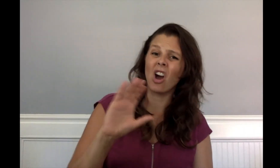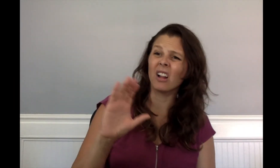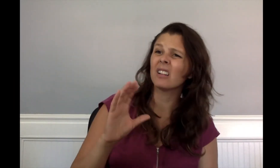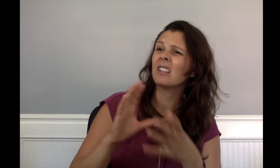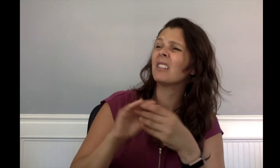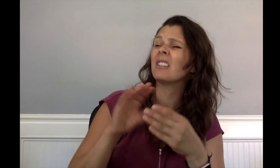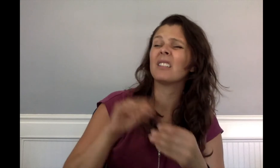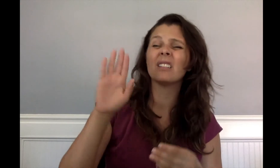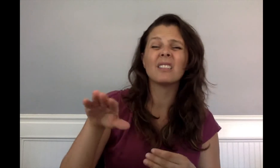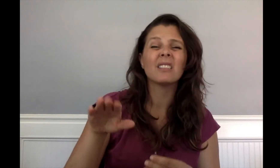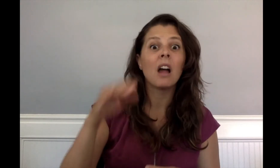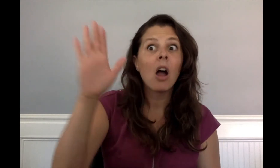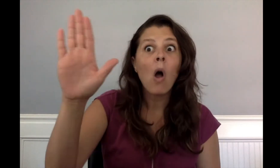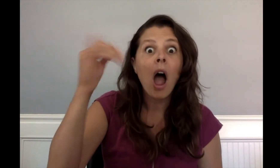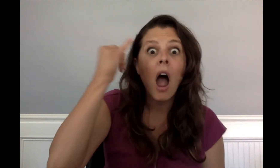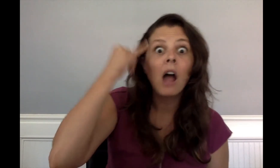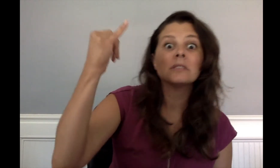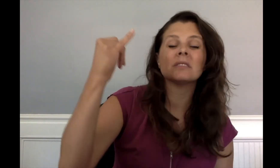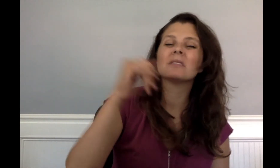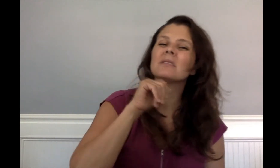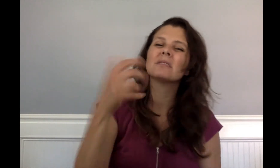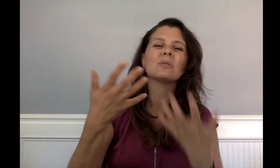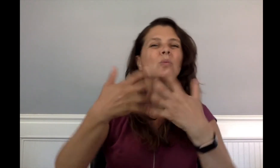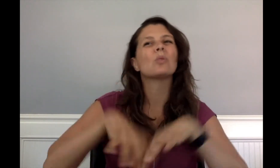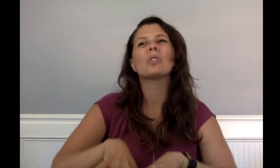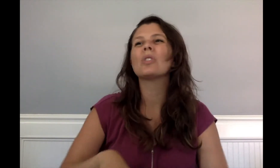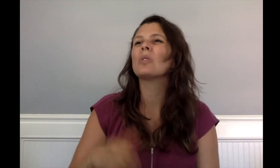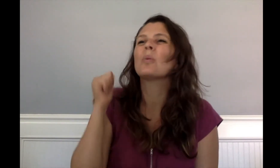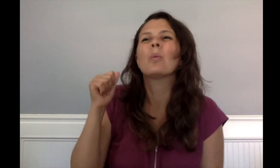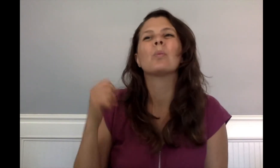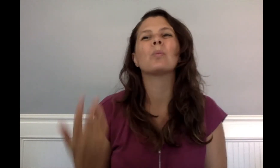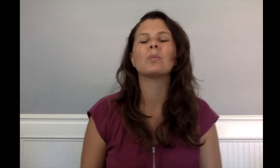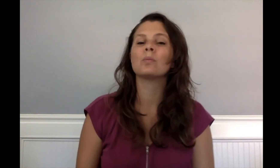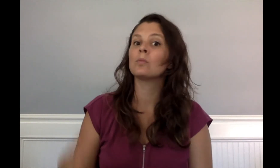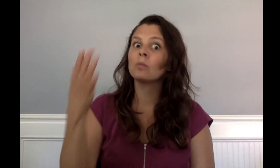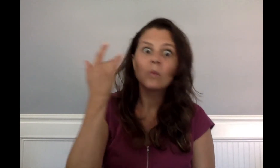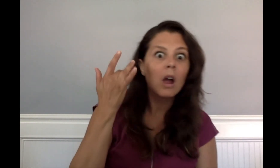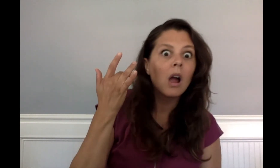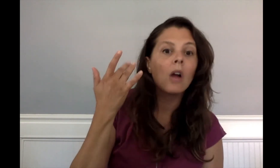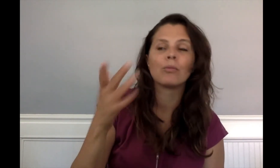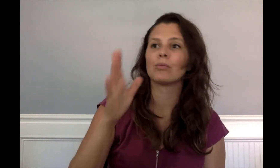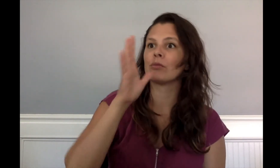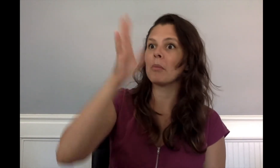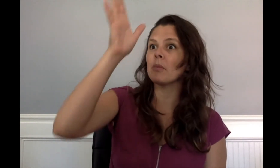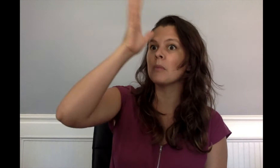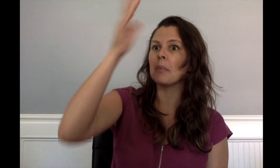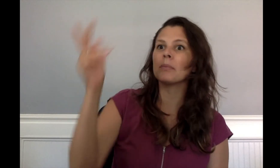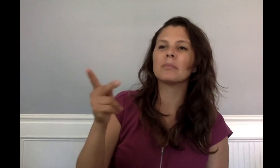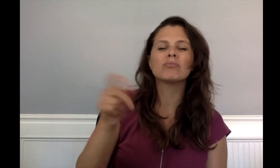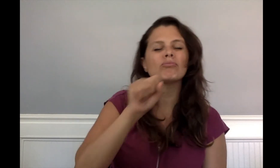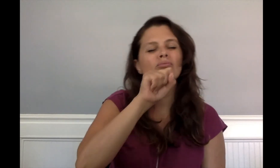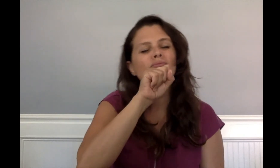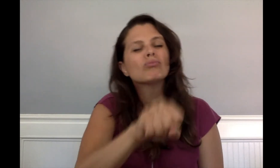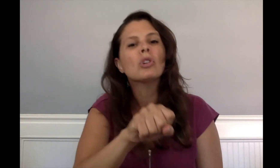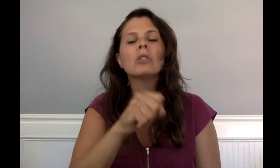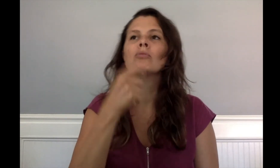"It's not going to work," Charlie said as they sat at the kitchen table.